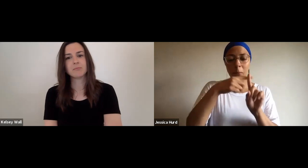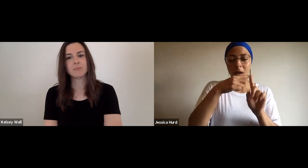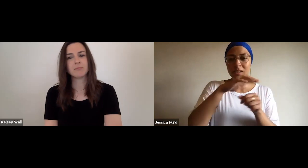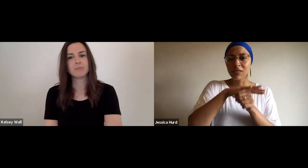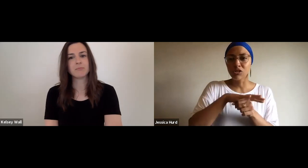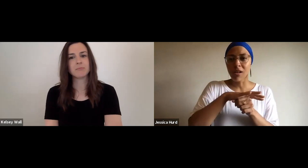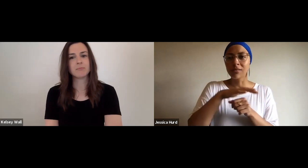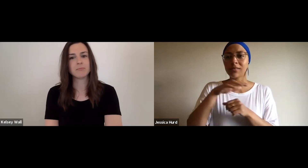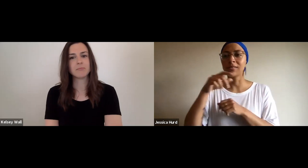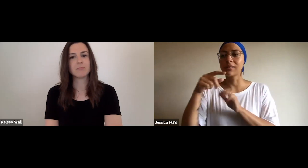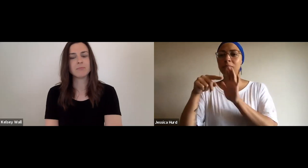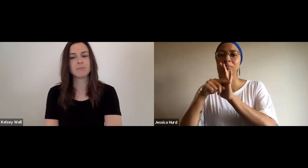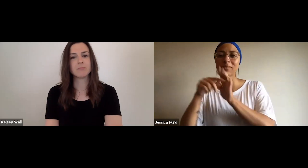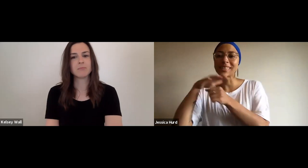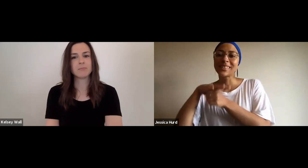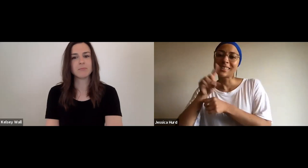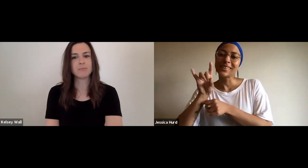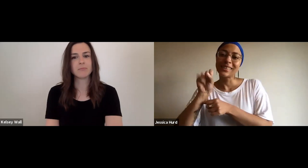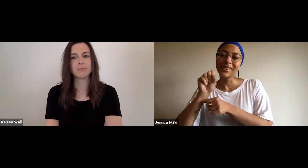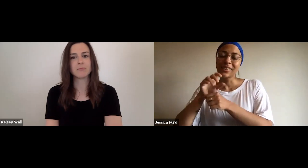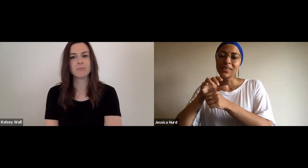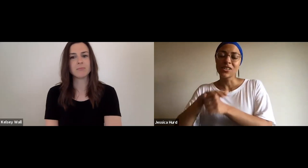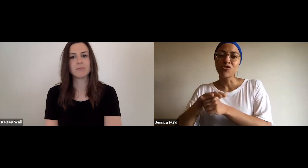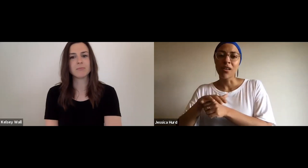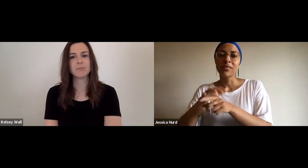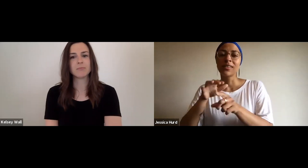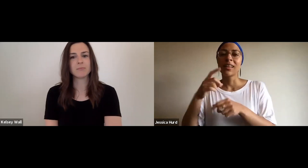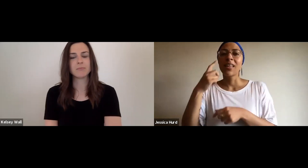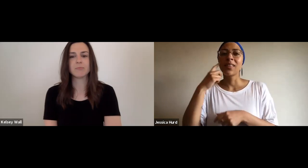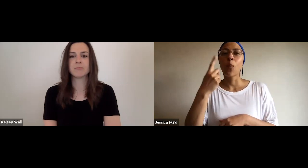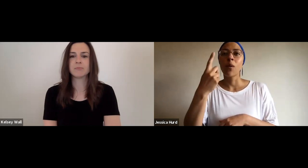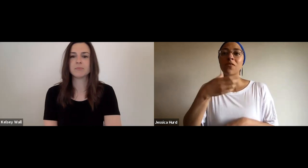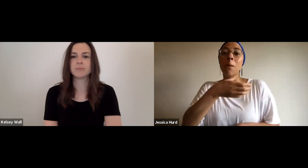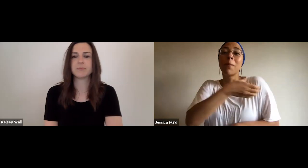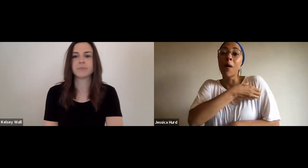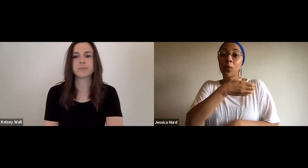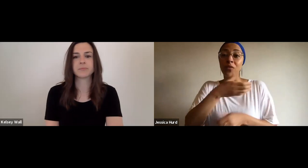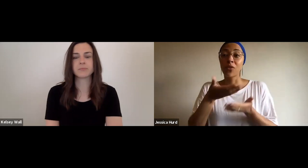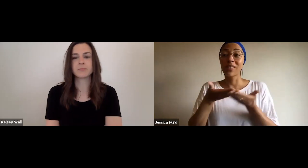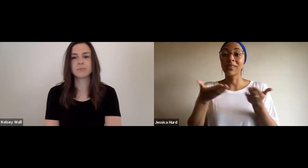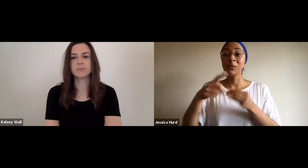What Kelsey said is a perfect intro to this. So, we have these positive and negative stressors in our lives,